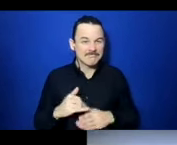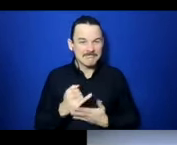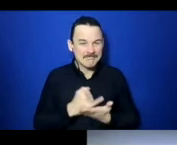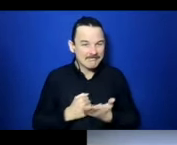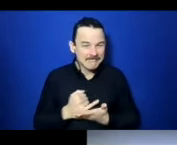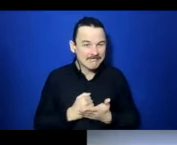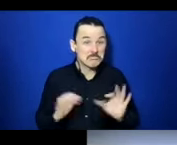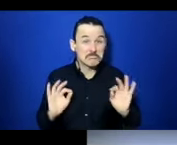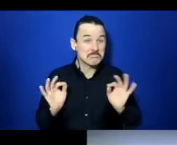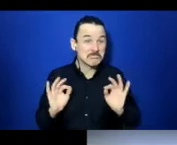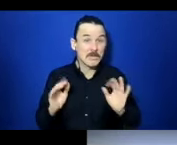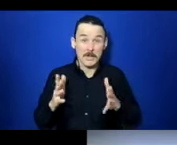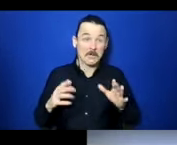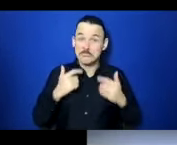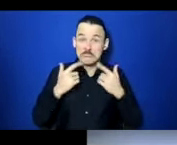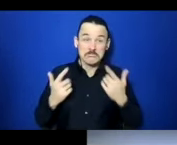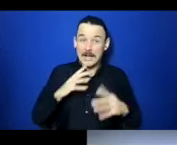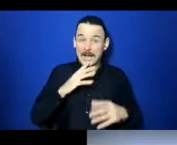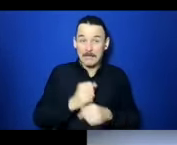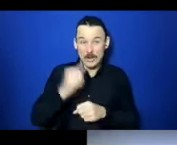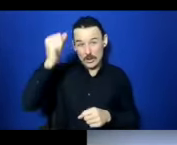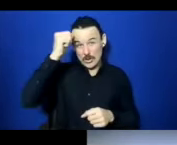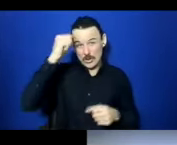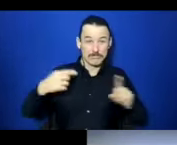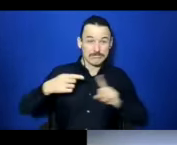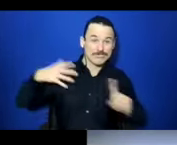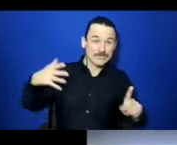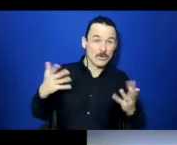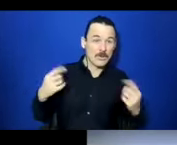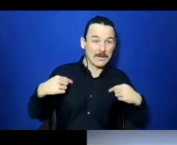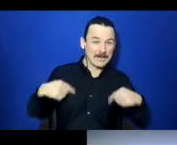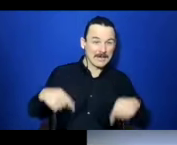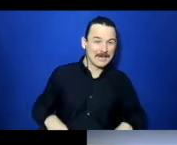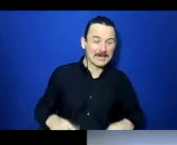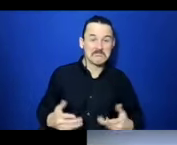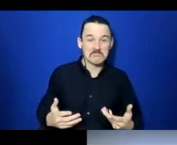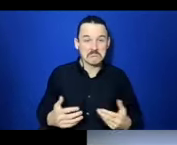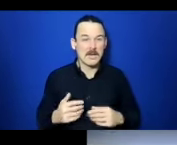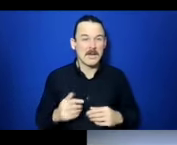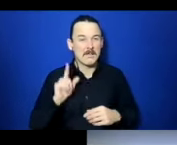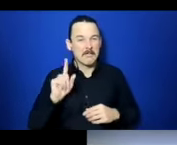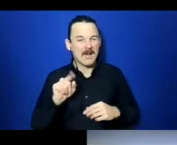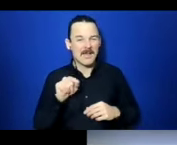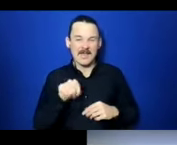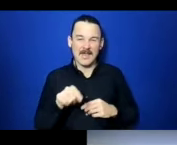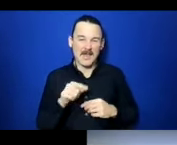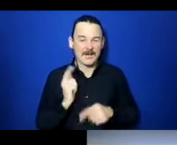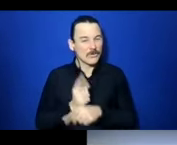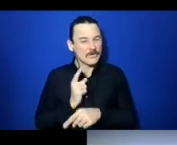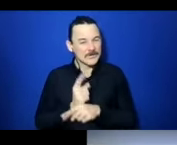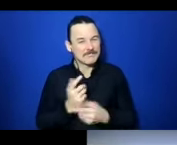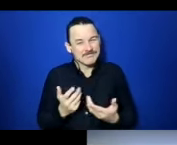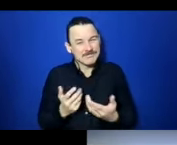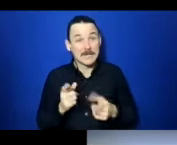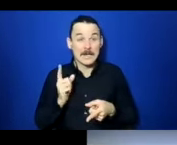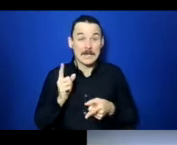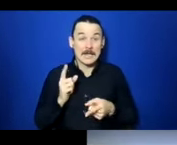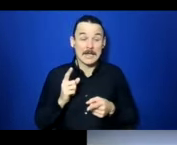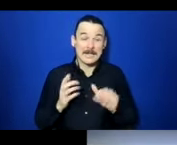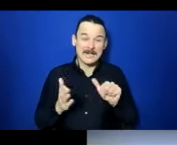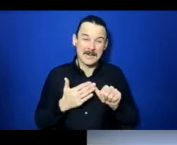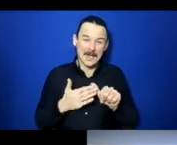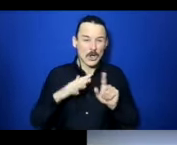piece can also come down to context as well. That things can be taken out of context very easily and